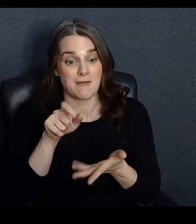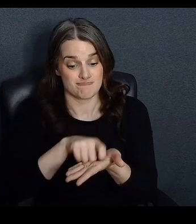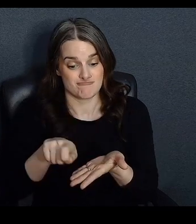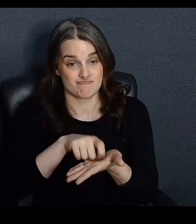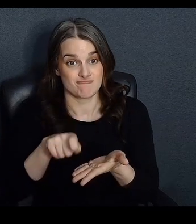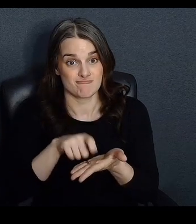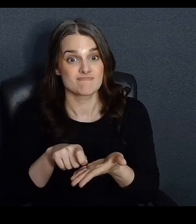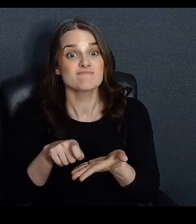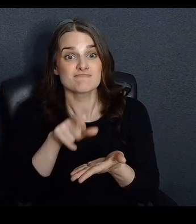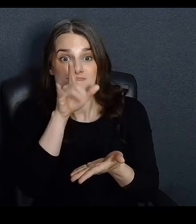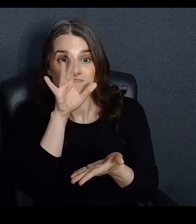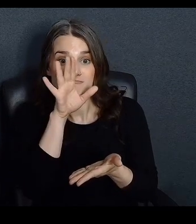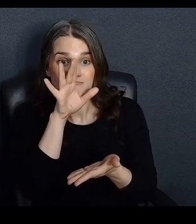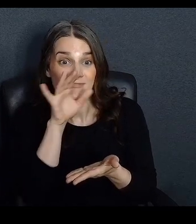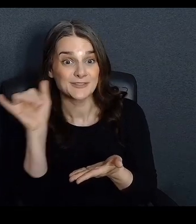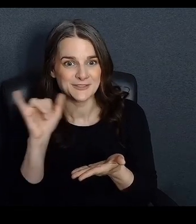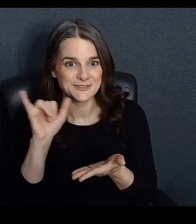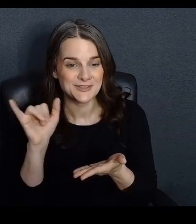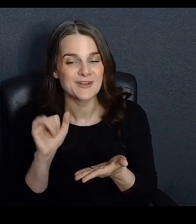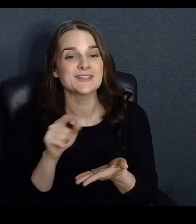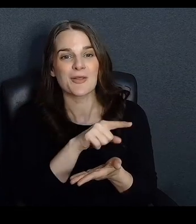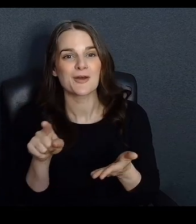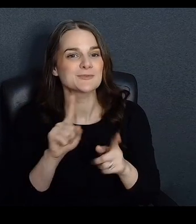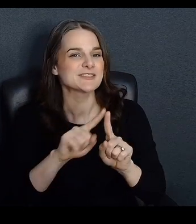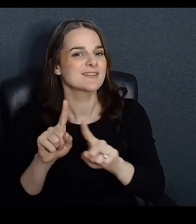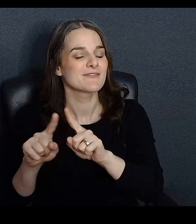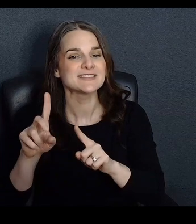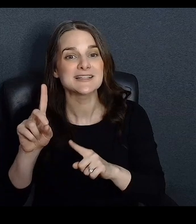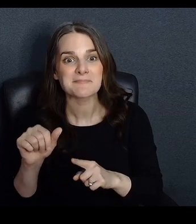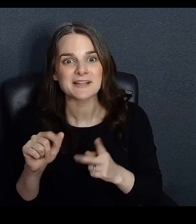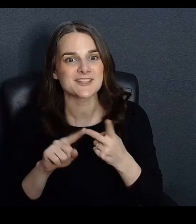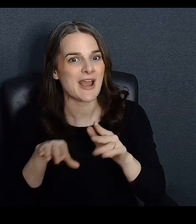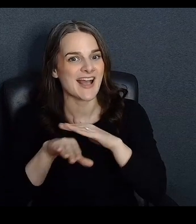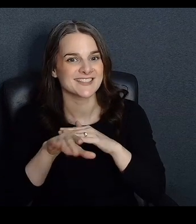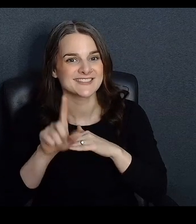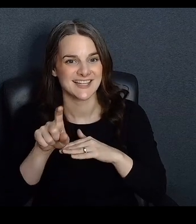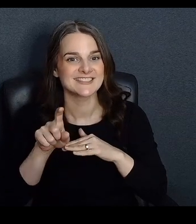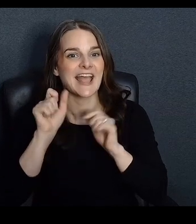for people with print-based learning disabilities or with other access needs.